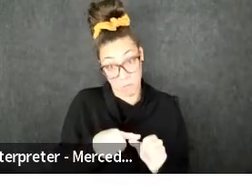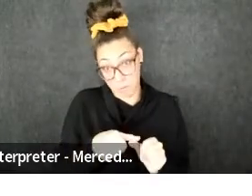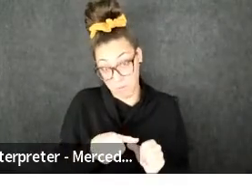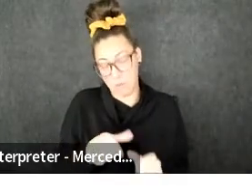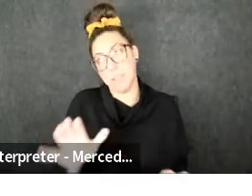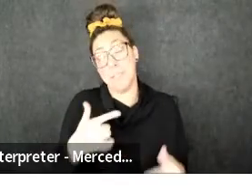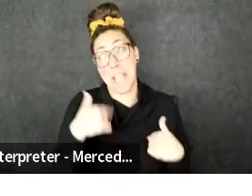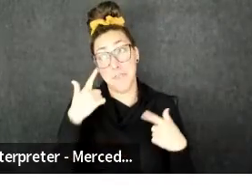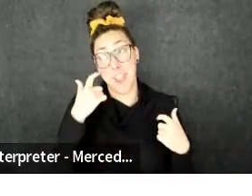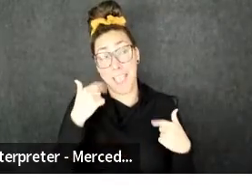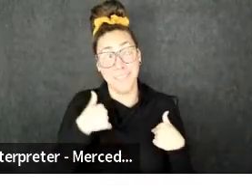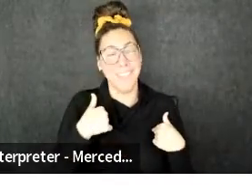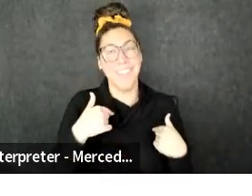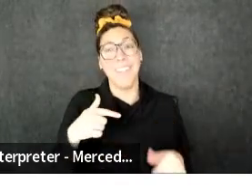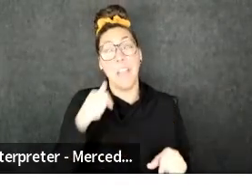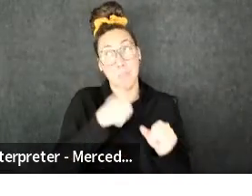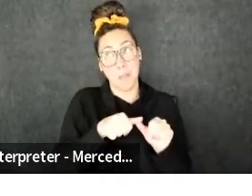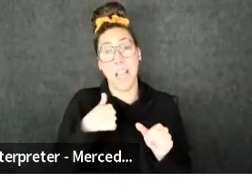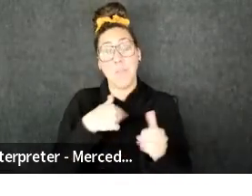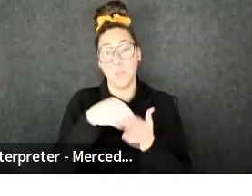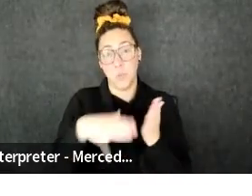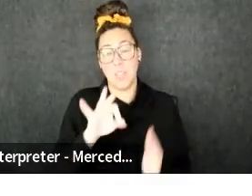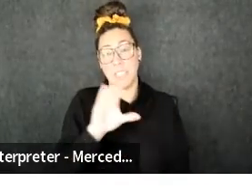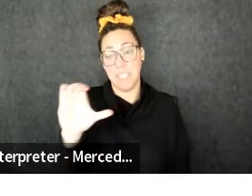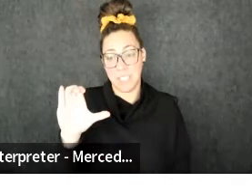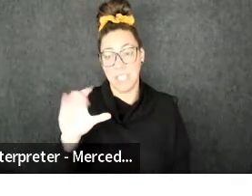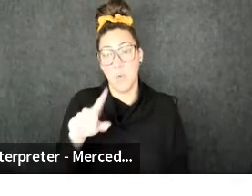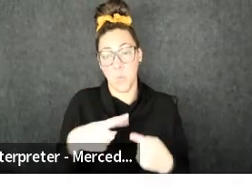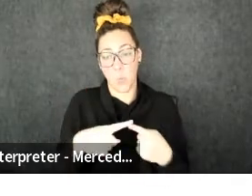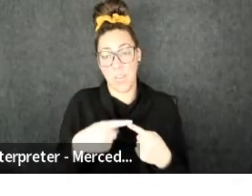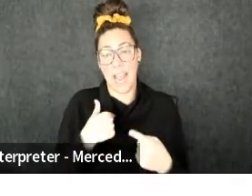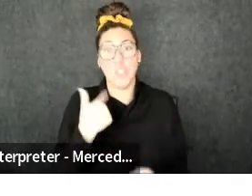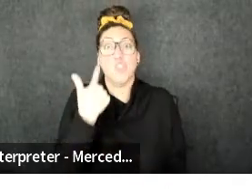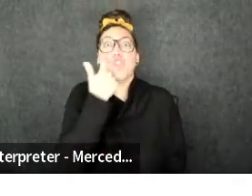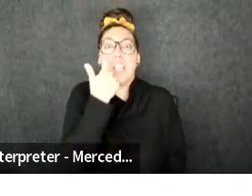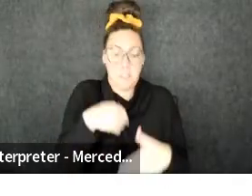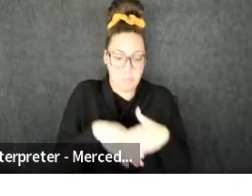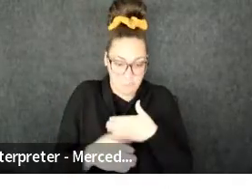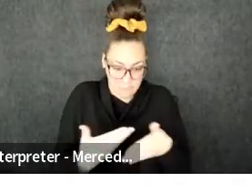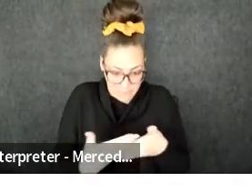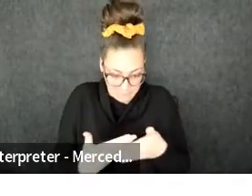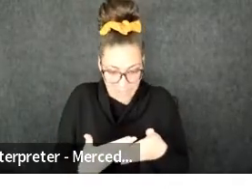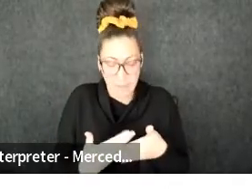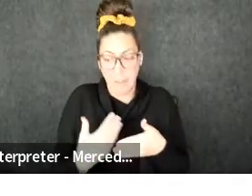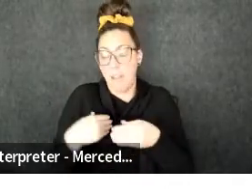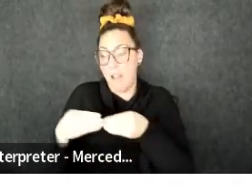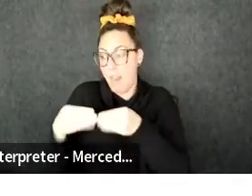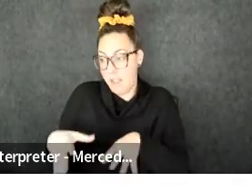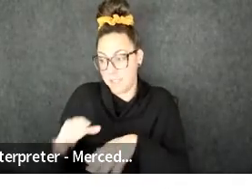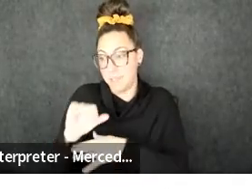I remember being a student in Fresno City College when I just had a baby. I lost my job